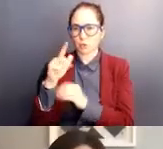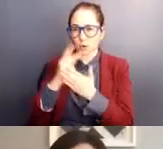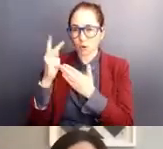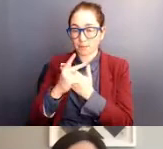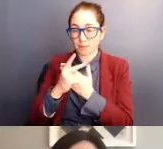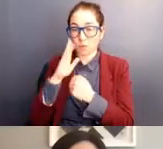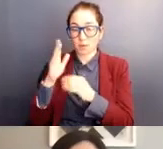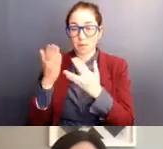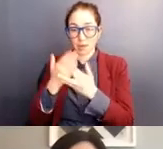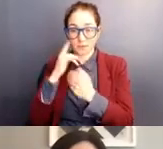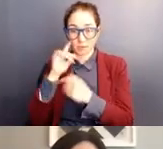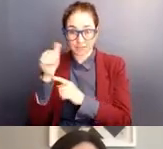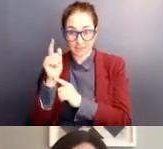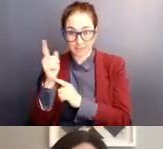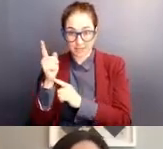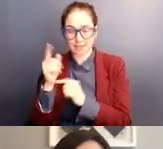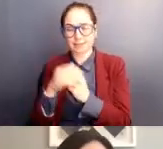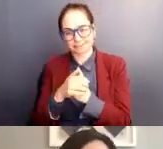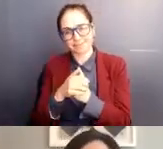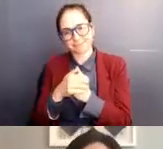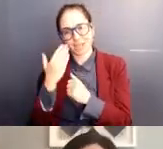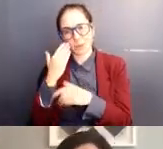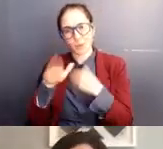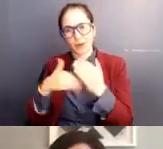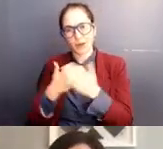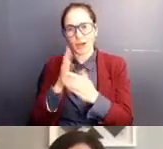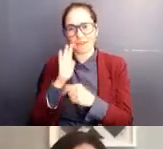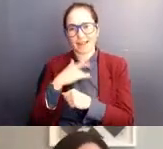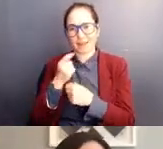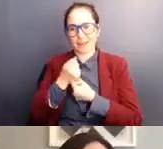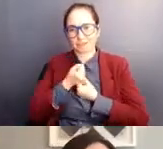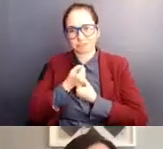because I'm sure inevitably we're all getting Zoomed out today.